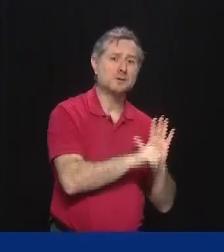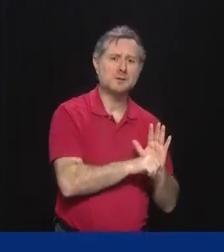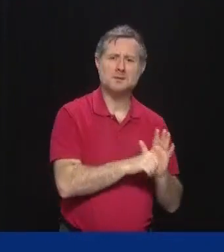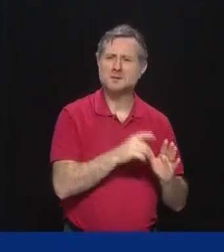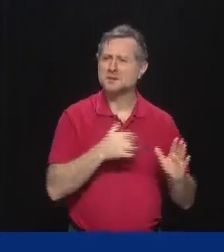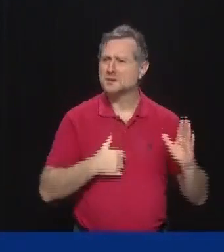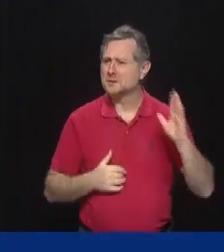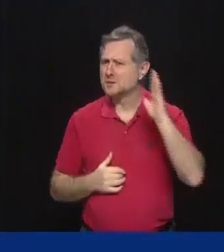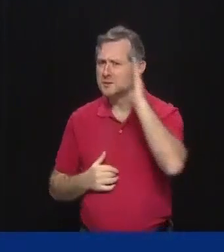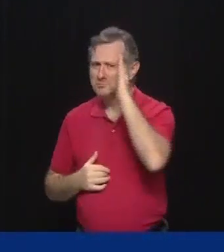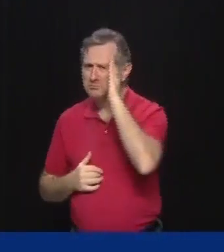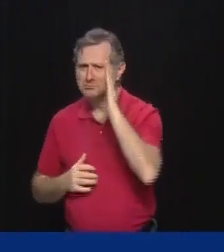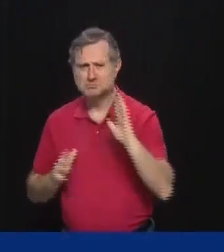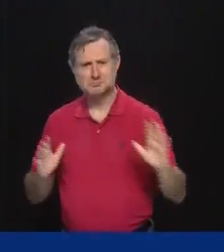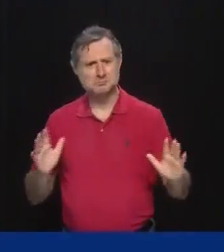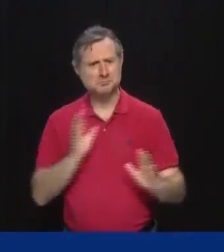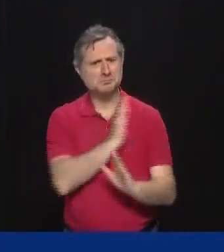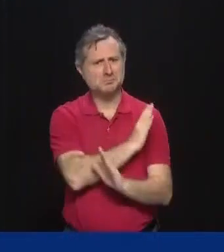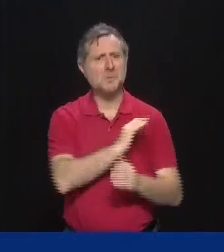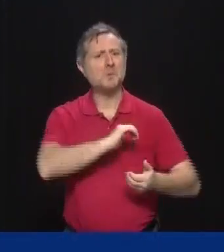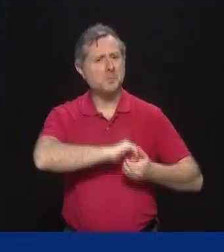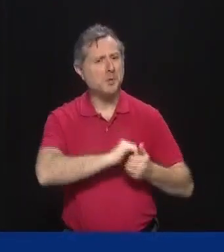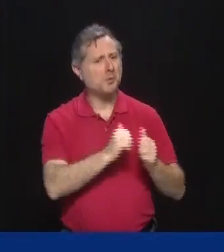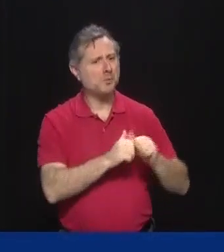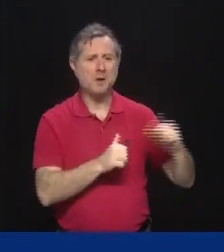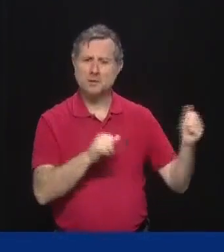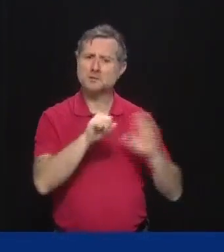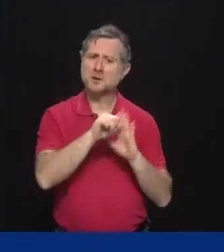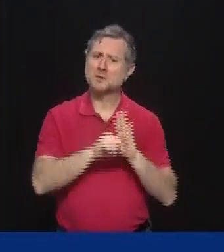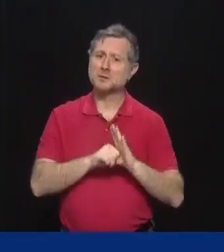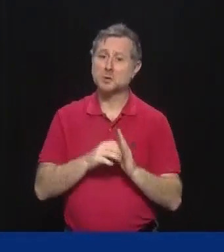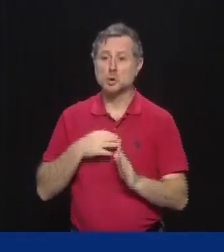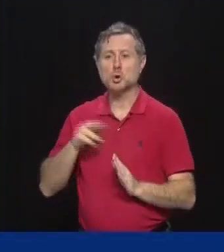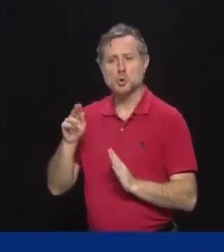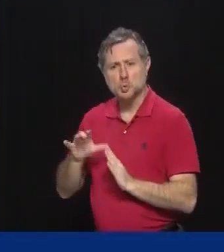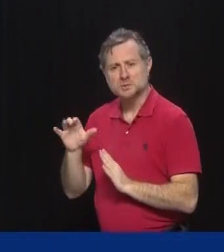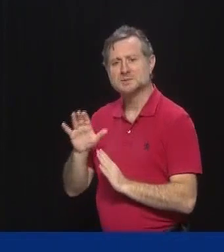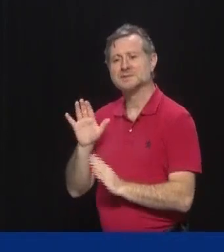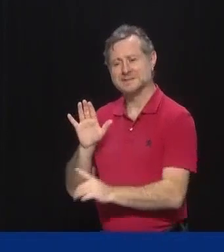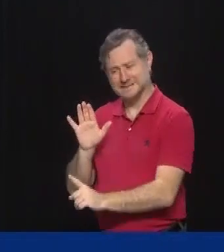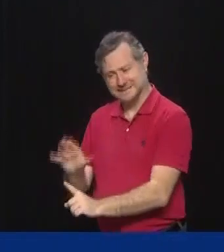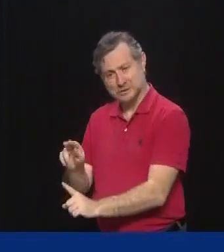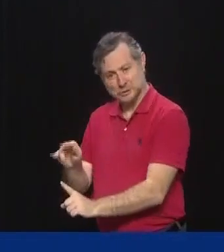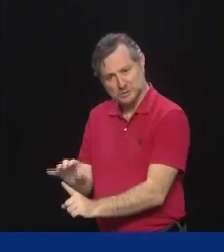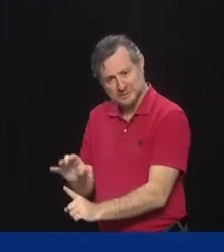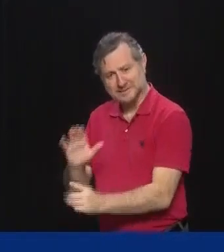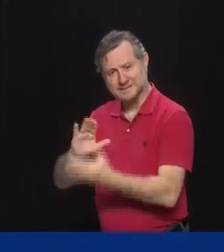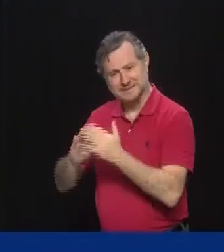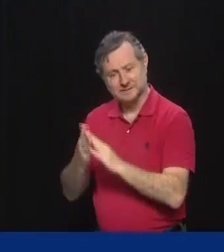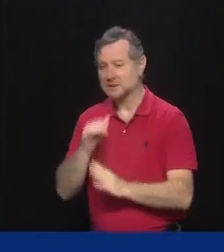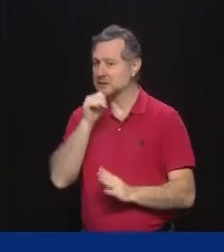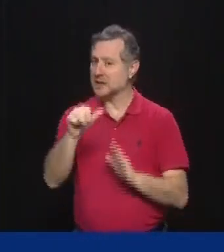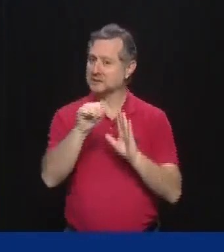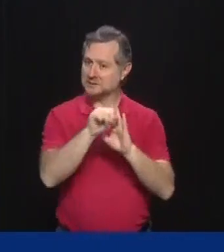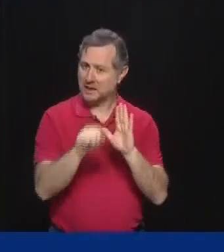YORKERS, NOT WHAT'S HAPPENING IN A NEIGHBORING STATE. WE WORKED CLOSELY WITH OUR NEIGHBORING PARTNERS.